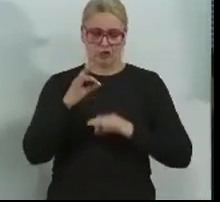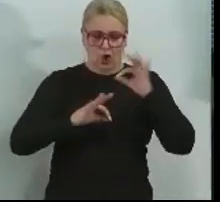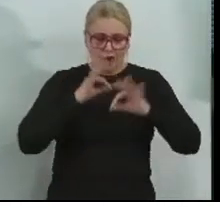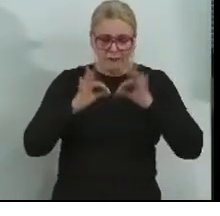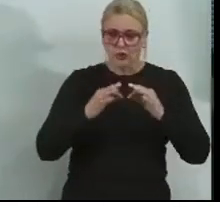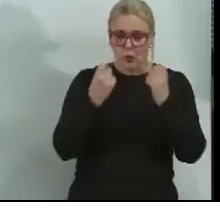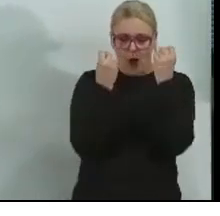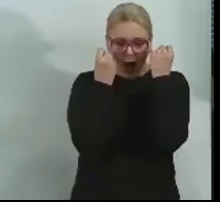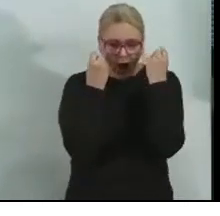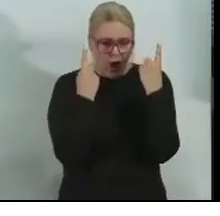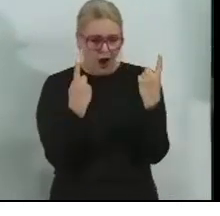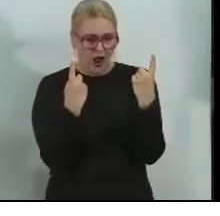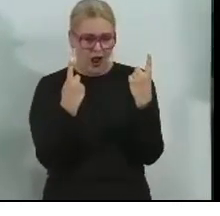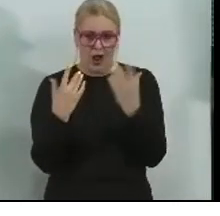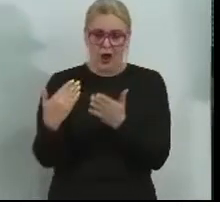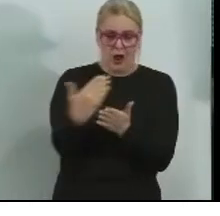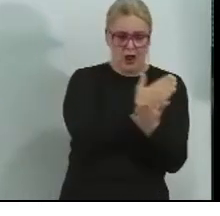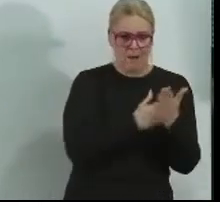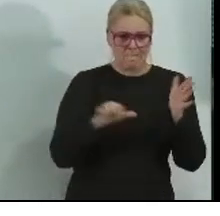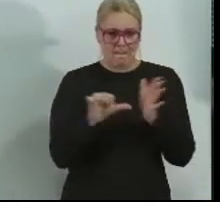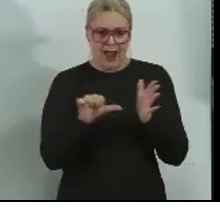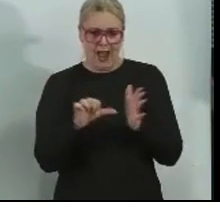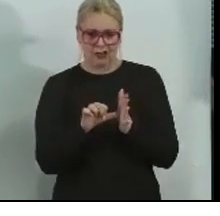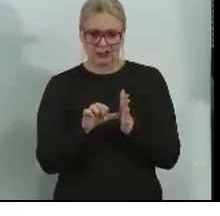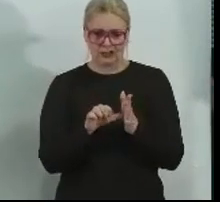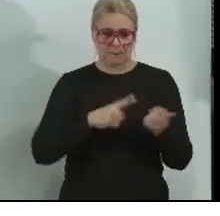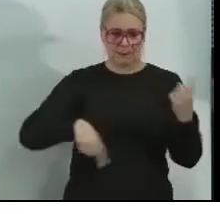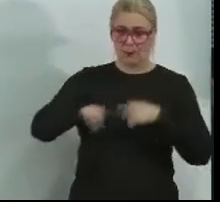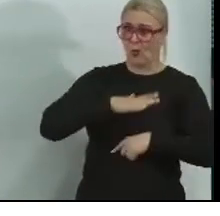from the media and marketing world in the disabled community and go, right,